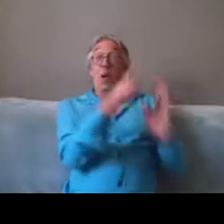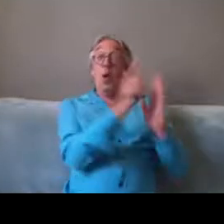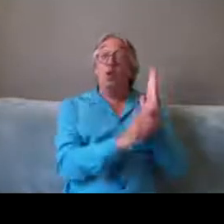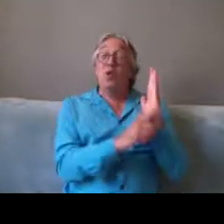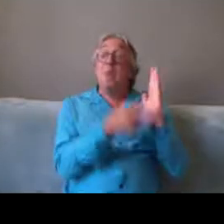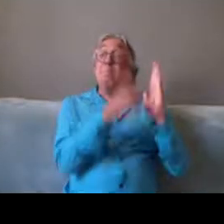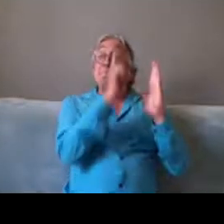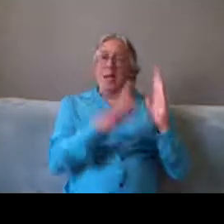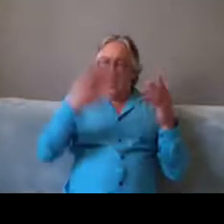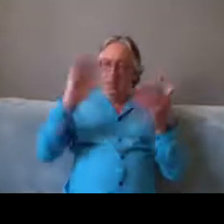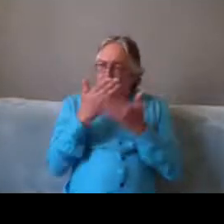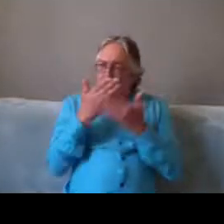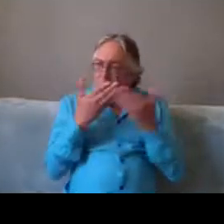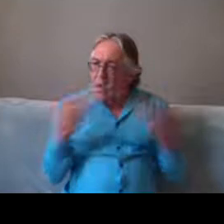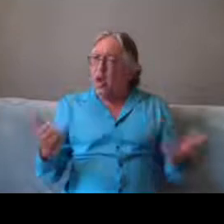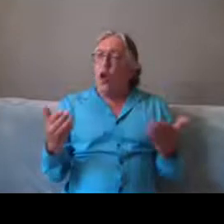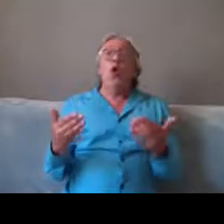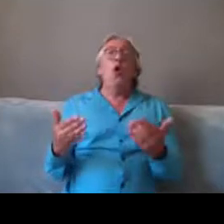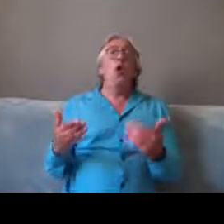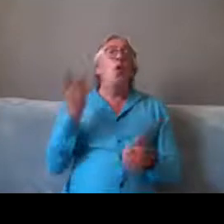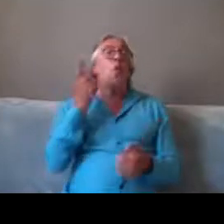because one of the elements, you know very well,